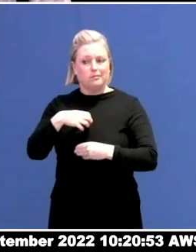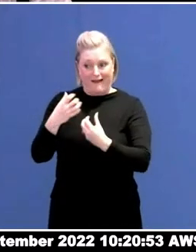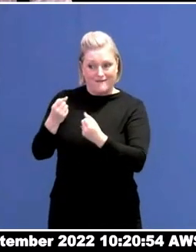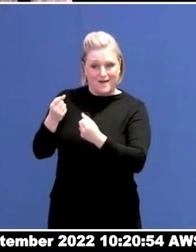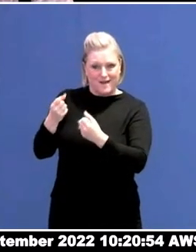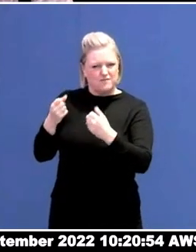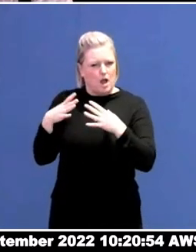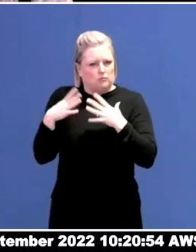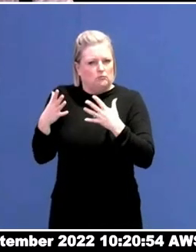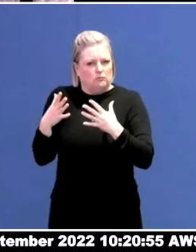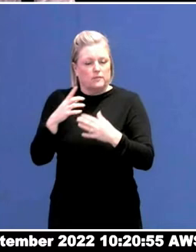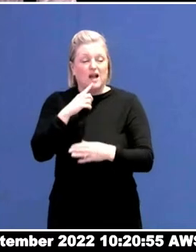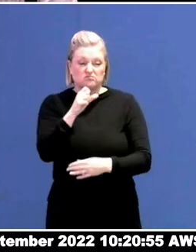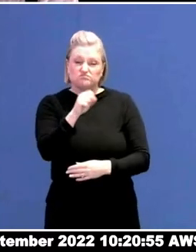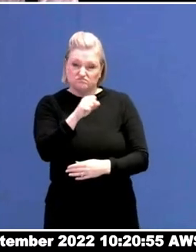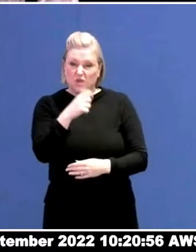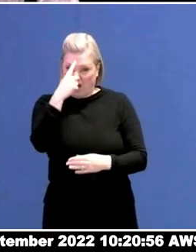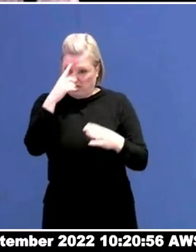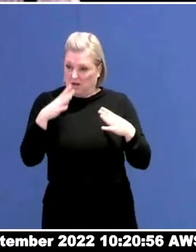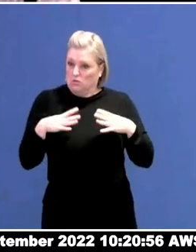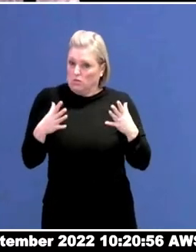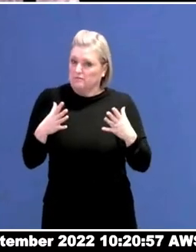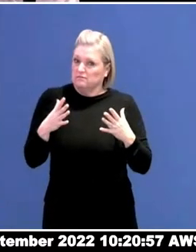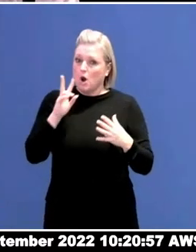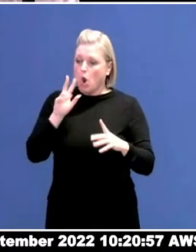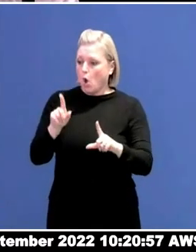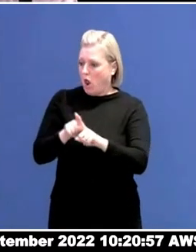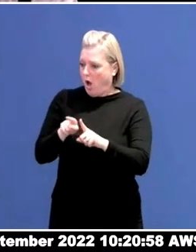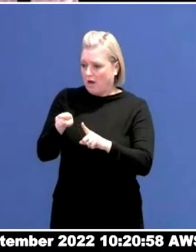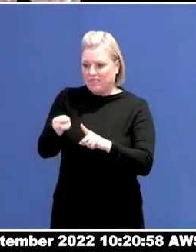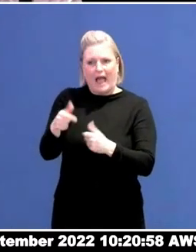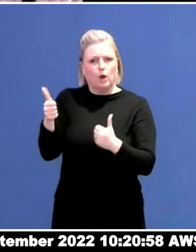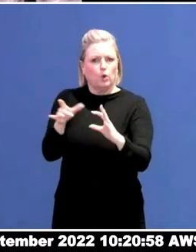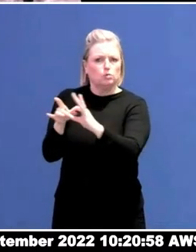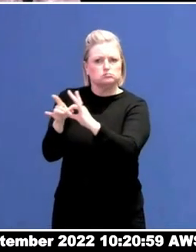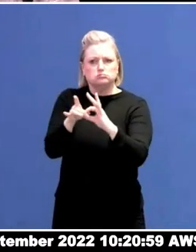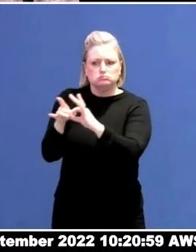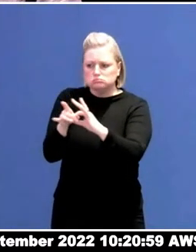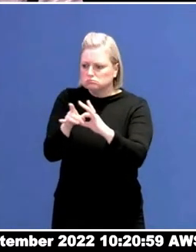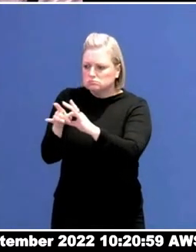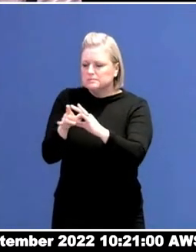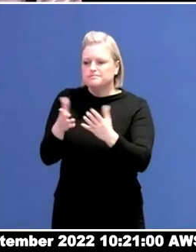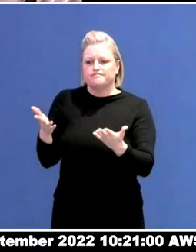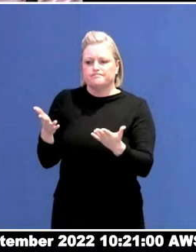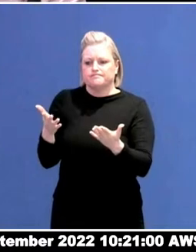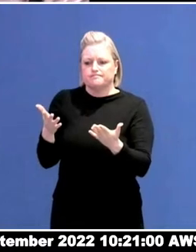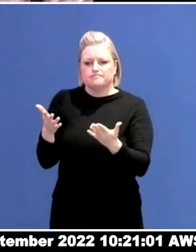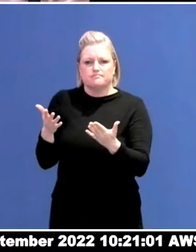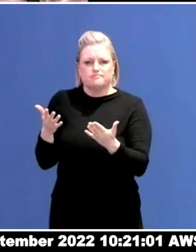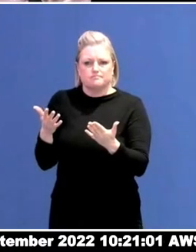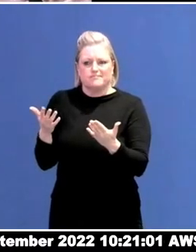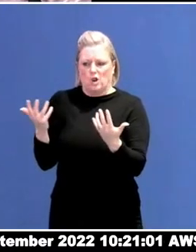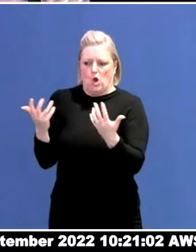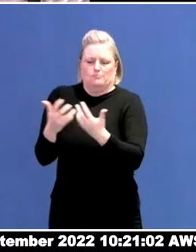They seemed to be able to relate to him and provide him with what I would call